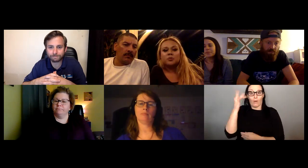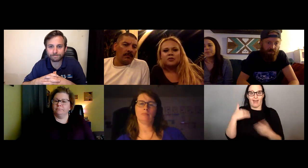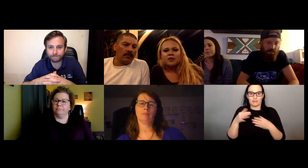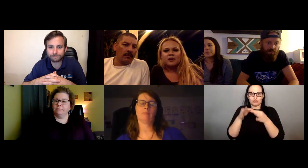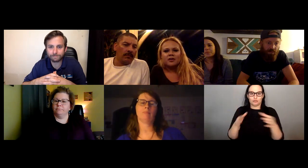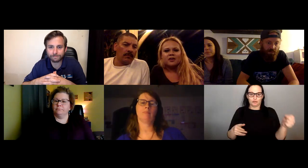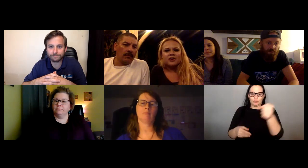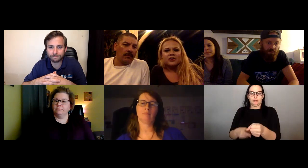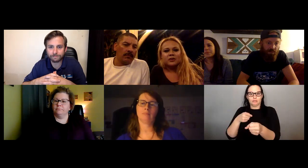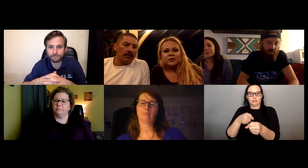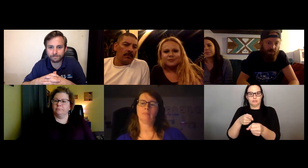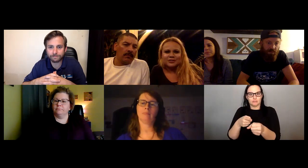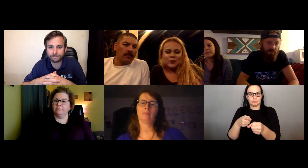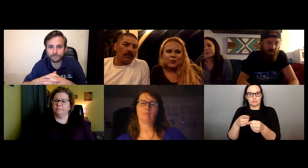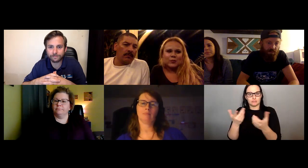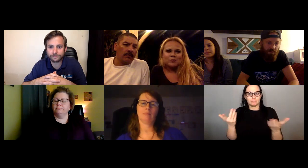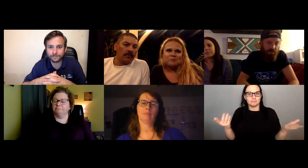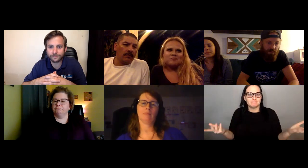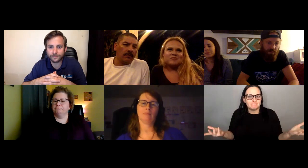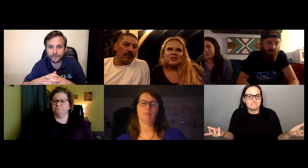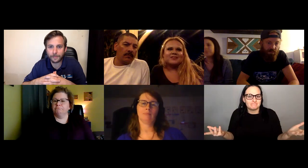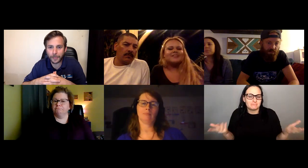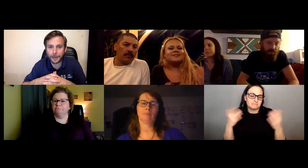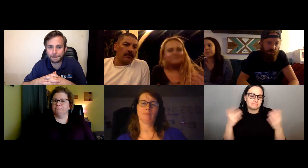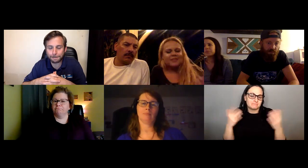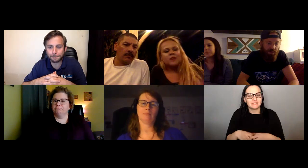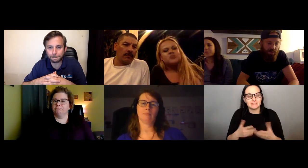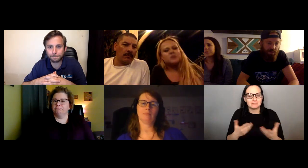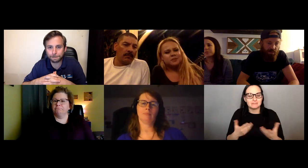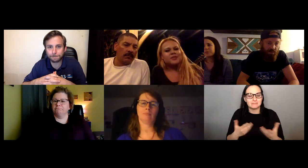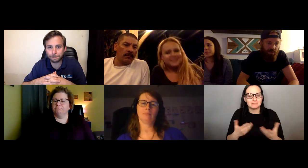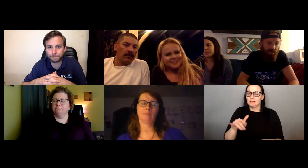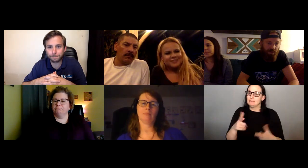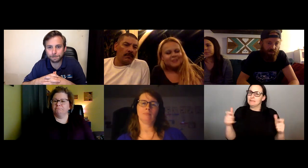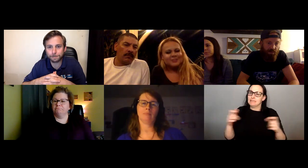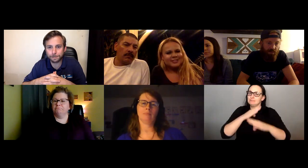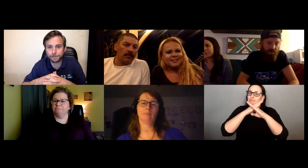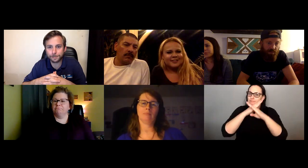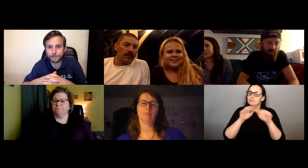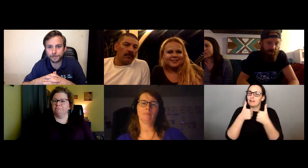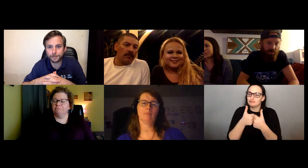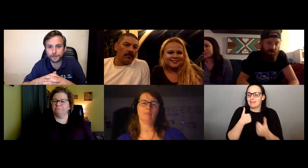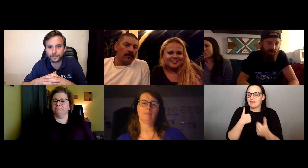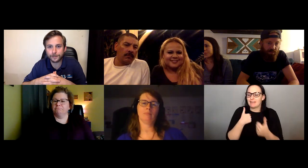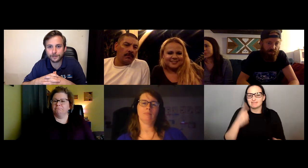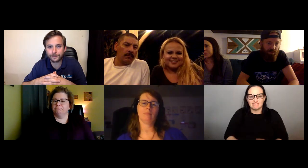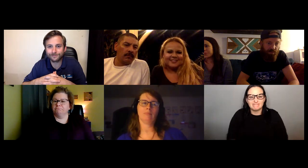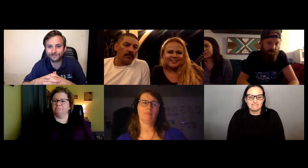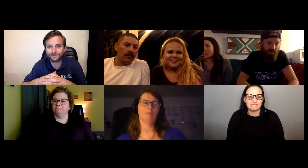there you know so it's that was one of the biggest challenges i think